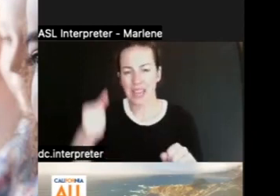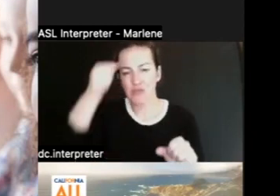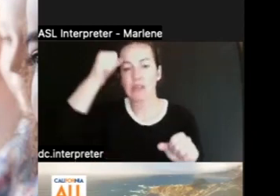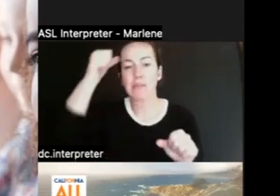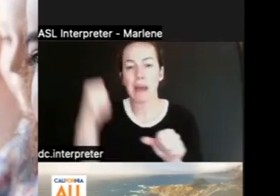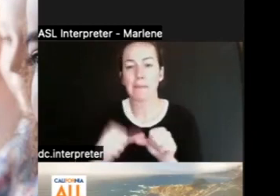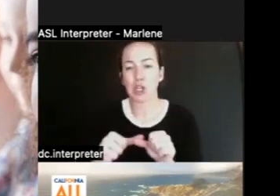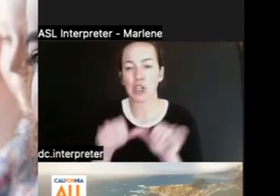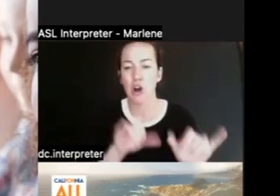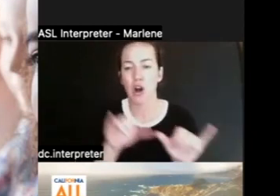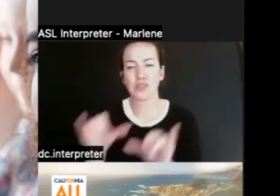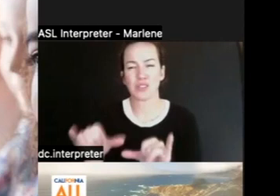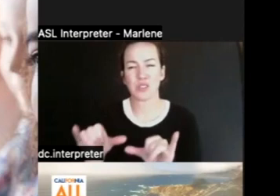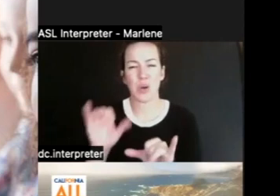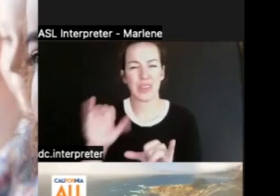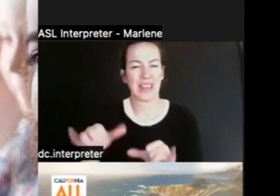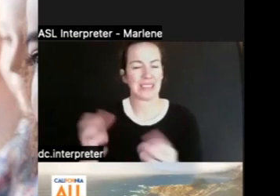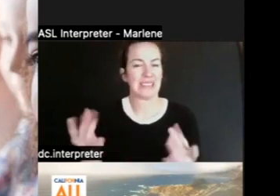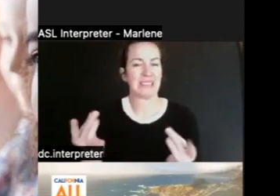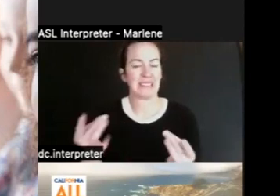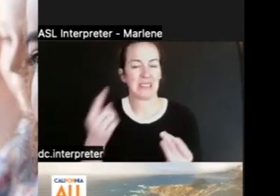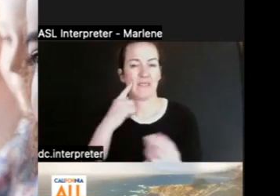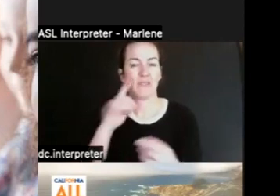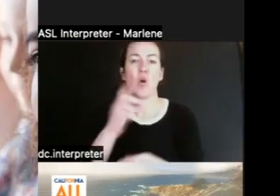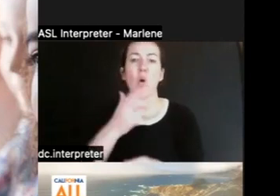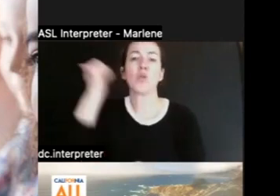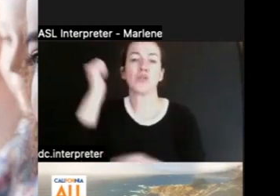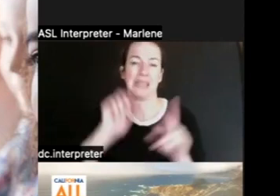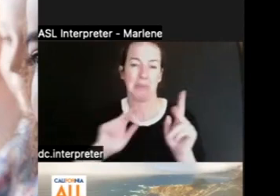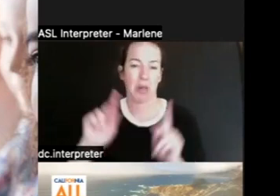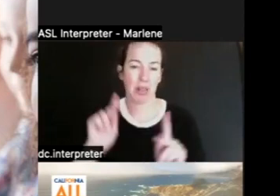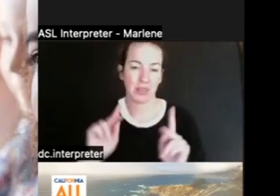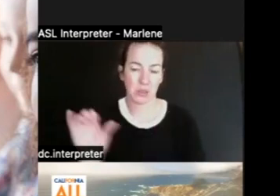this is also something that really applies to all the adults. You know, for folks are having